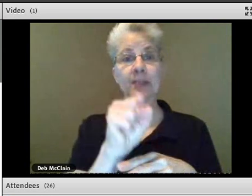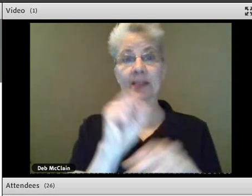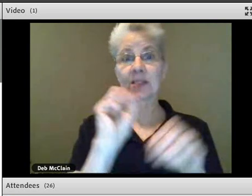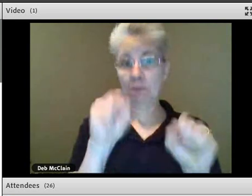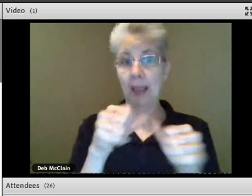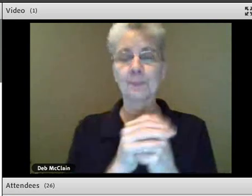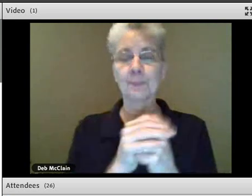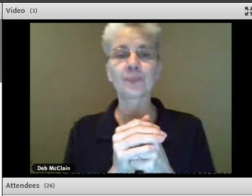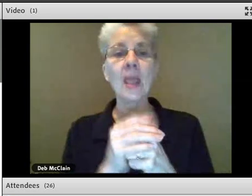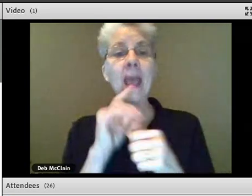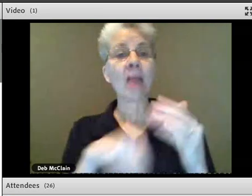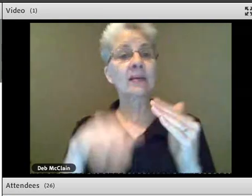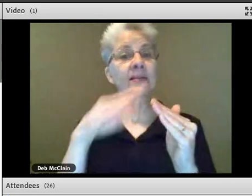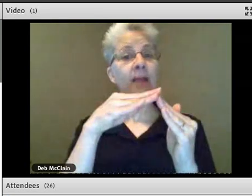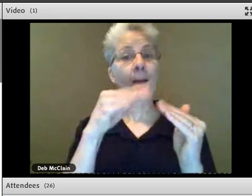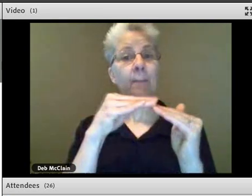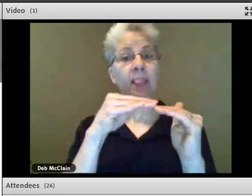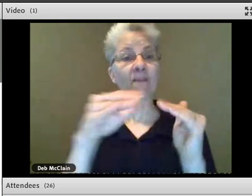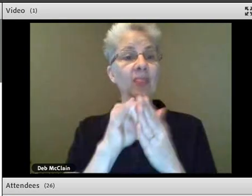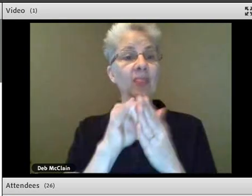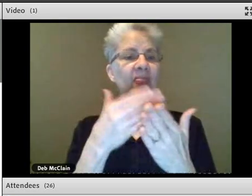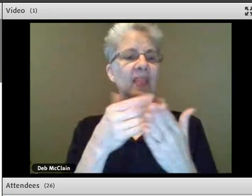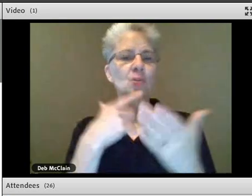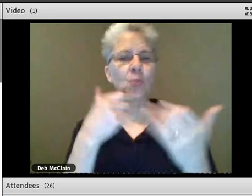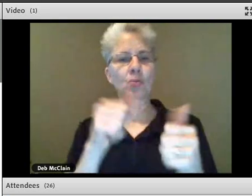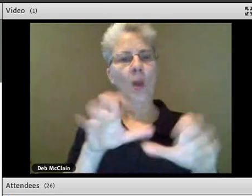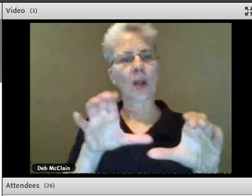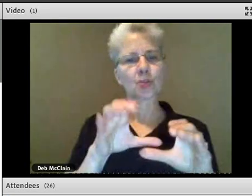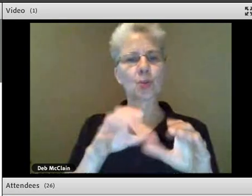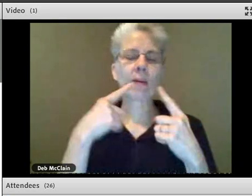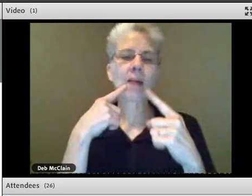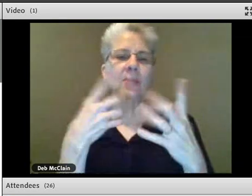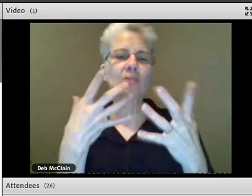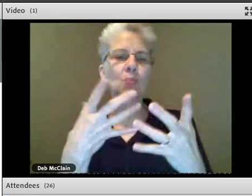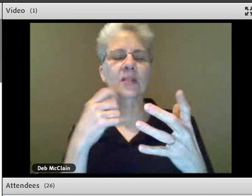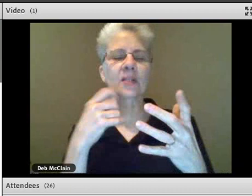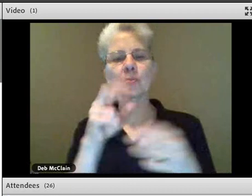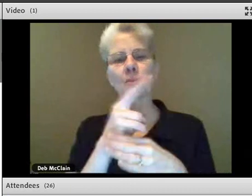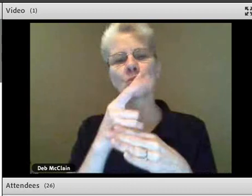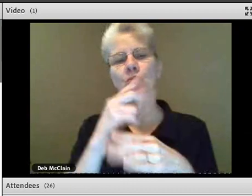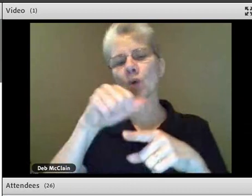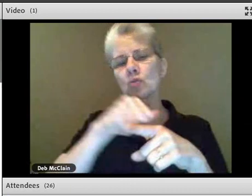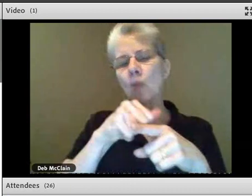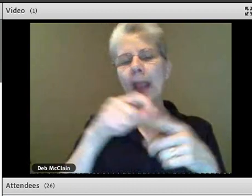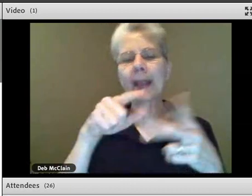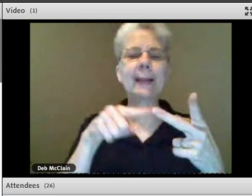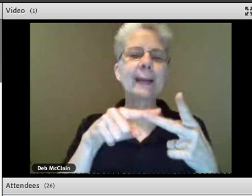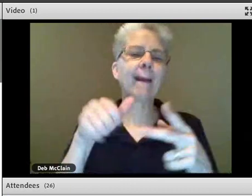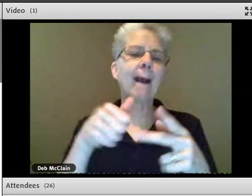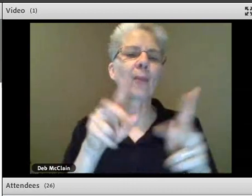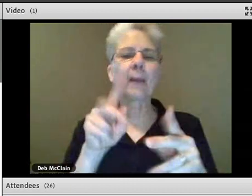and then other top-level things that you would try to do or accomplish or is, is it supposed to be used for training or other people use it as a resource.